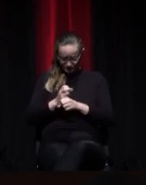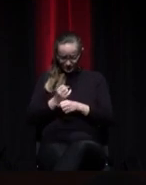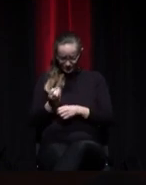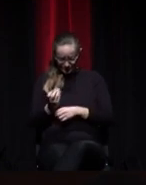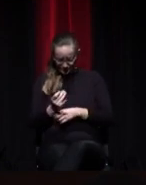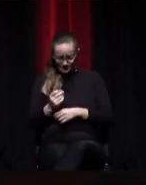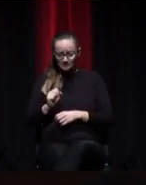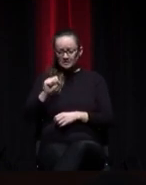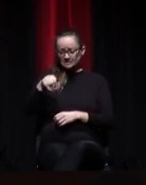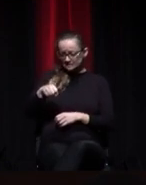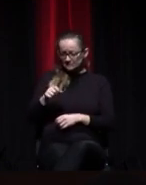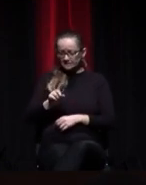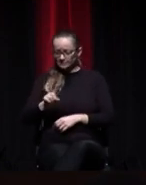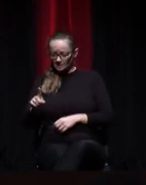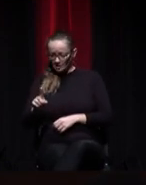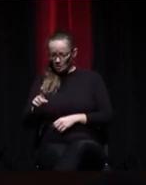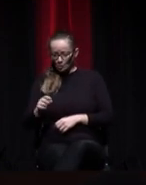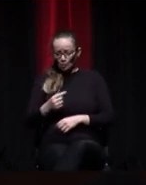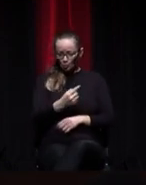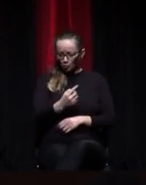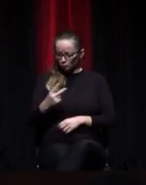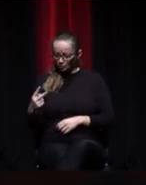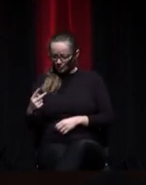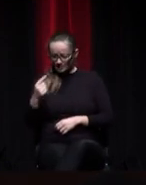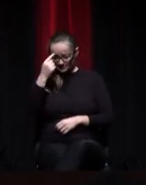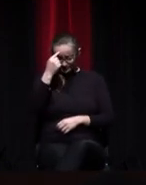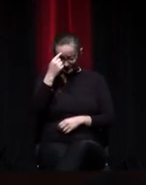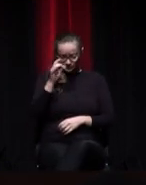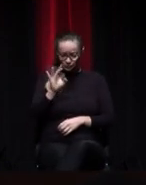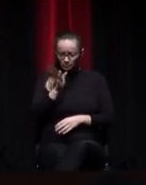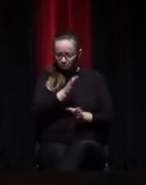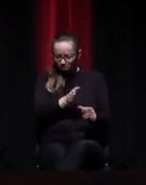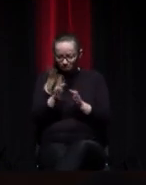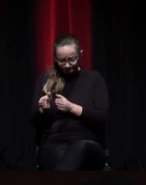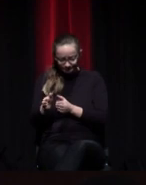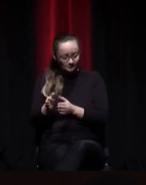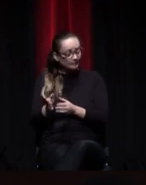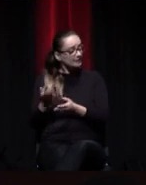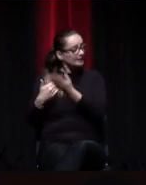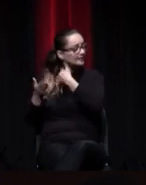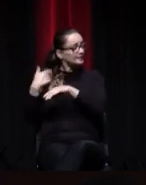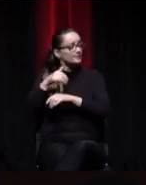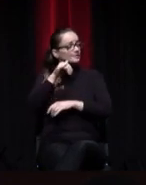That is, you only think of this. Before we'd talk... I was talking to her,